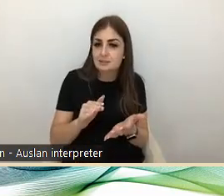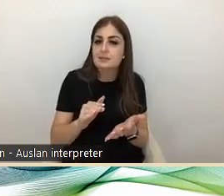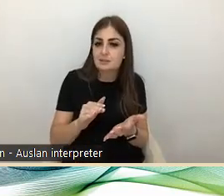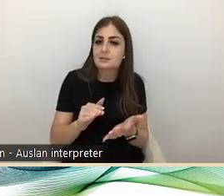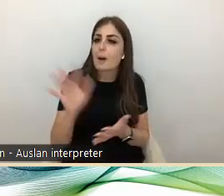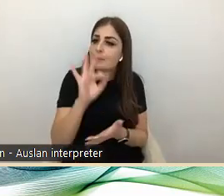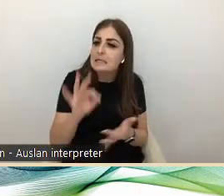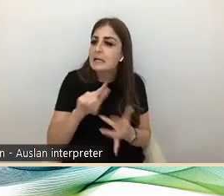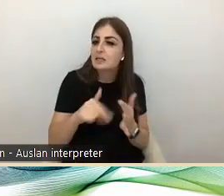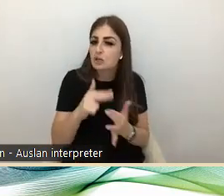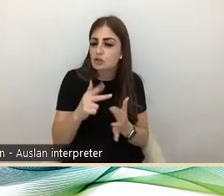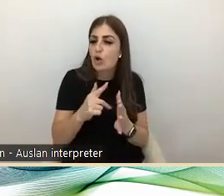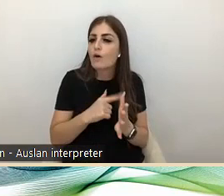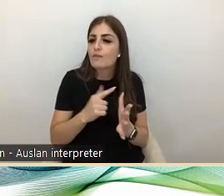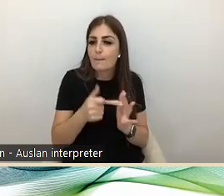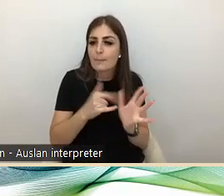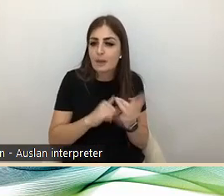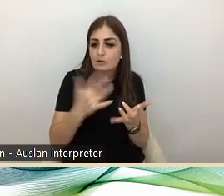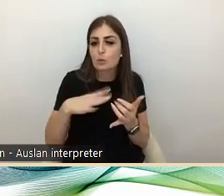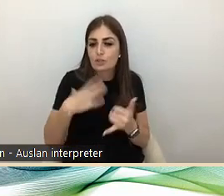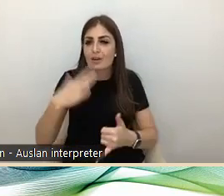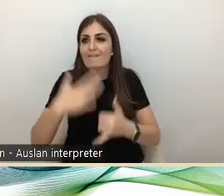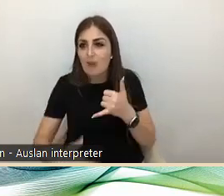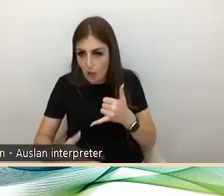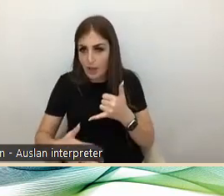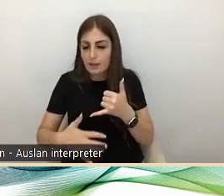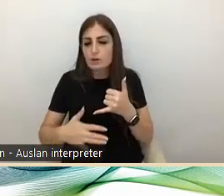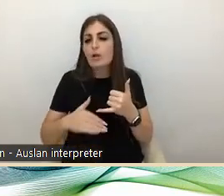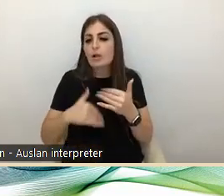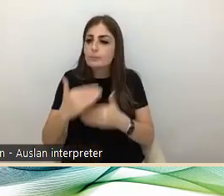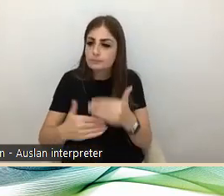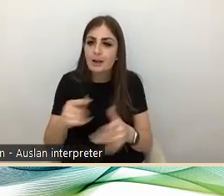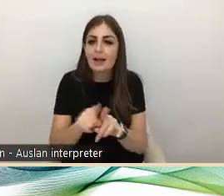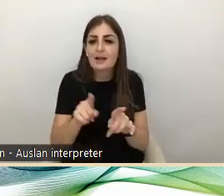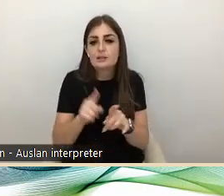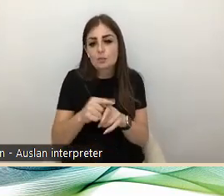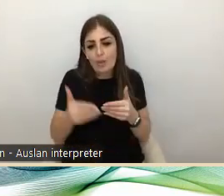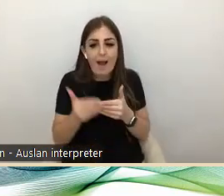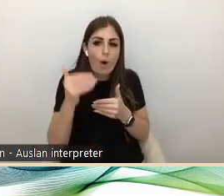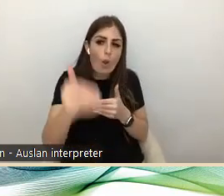need to proceed to a final hearing, and also to reduce the length of time it takes to resolve these matters.